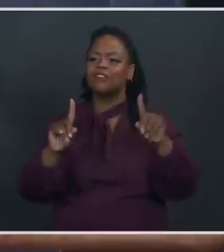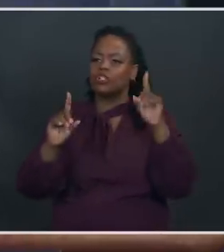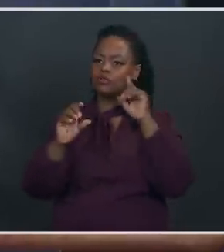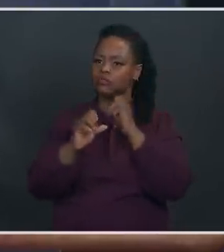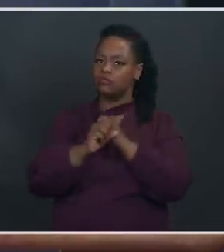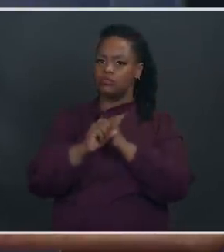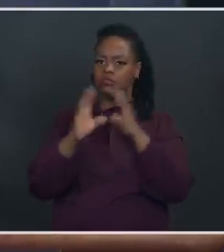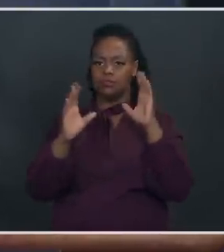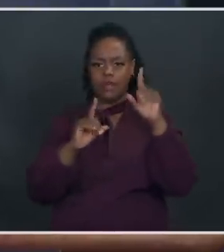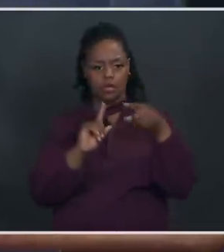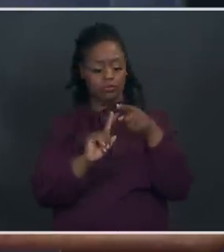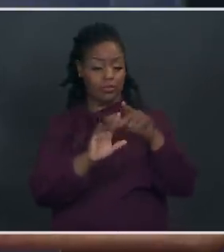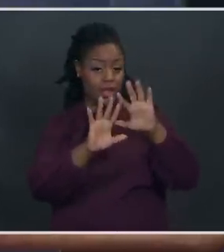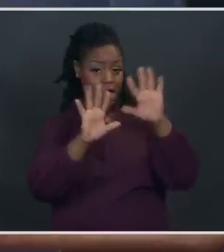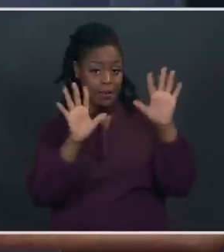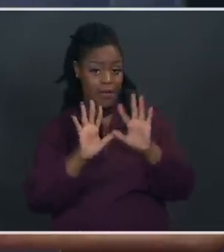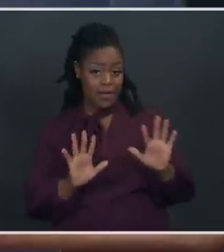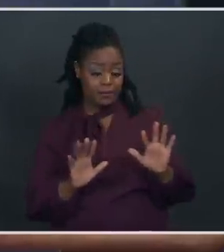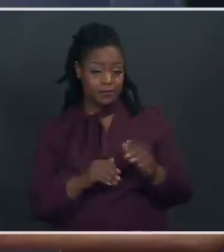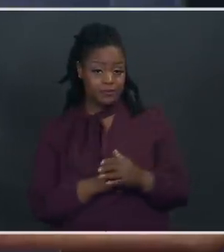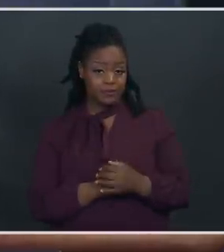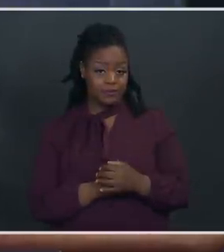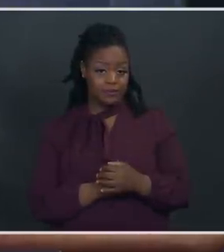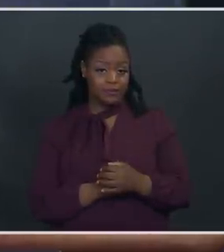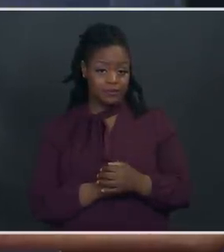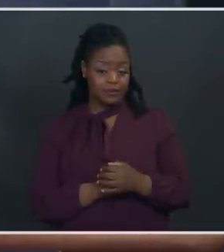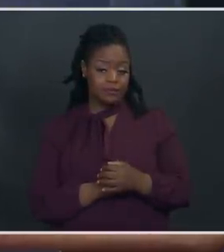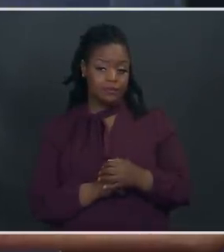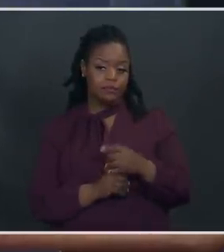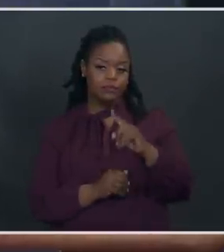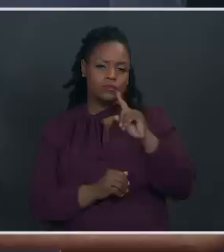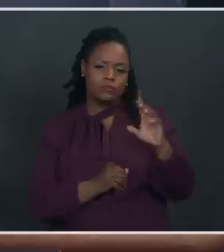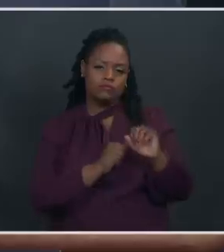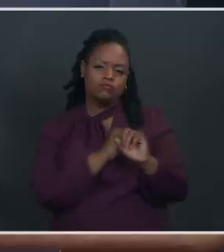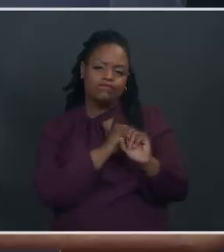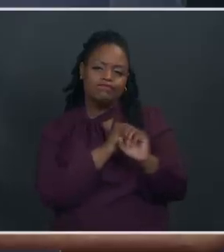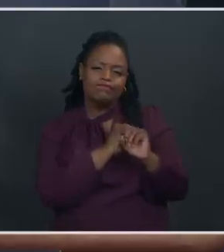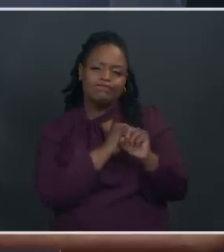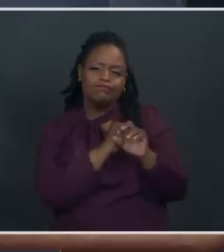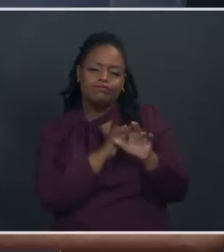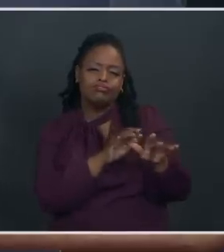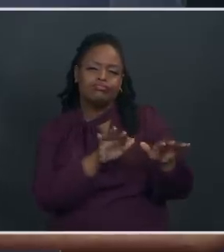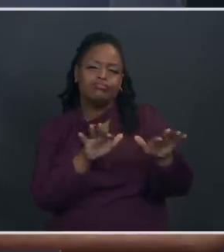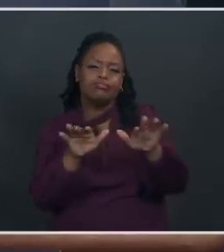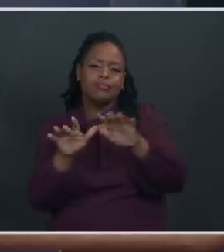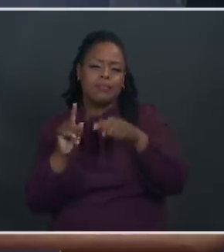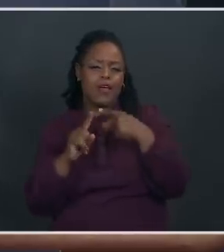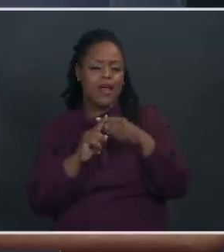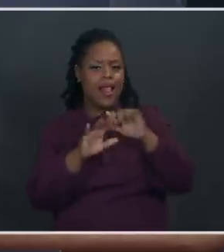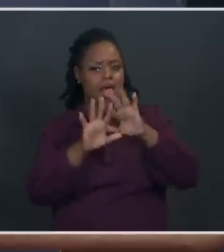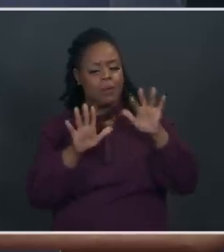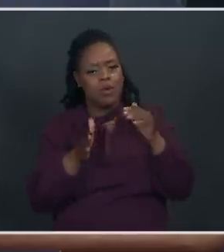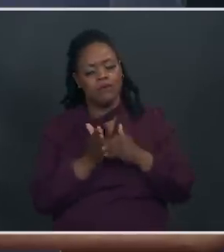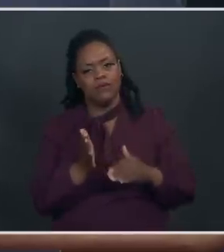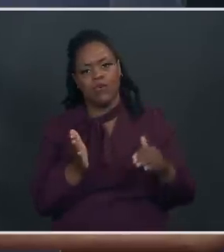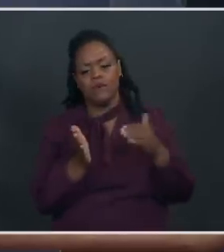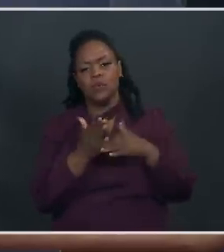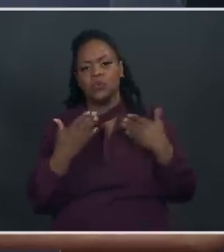and he spent more time campaigning on climate than we have ever seen. The President also has consistently